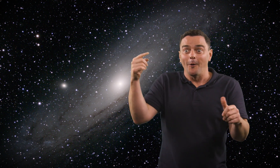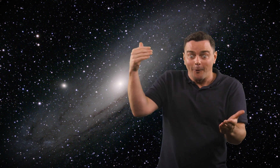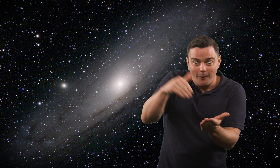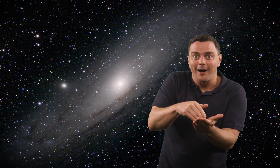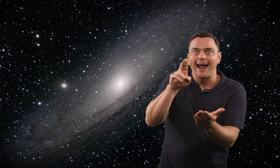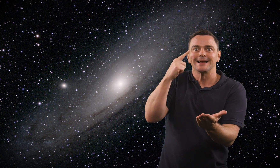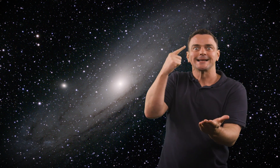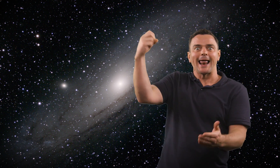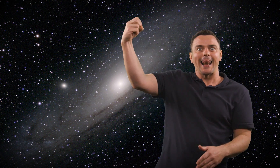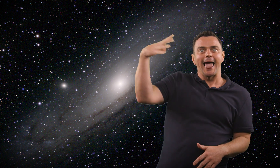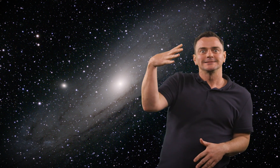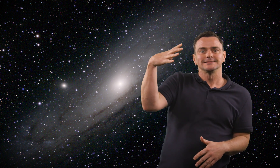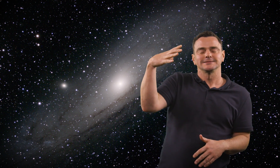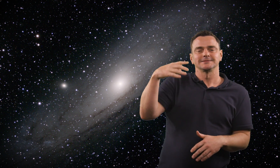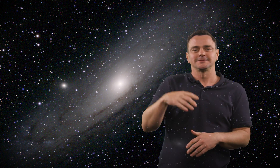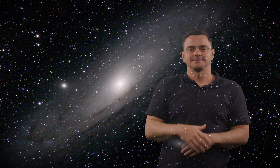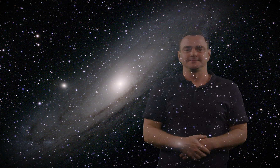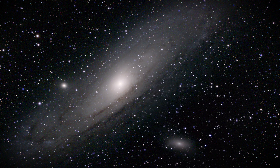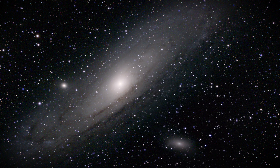Earth, and we can finally see it as it was then.